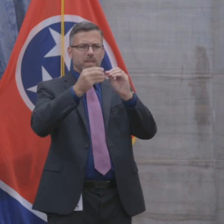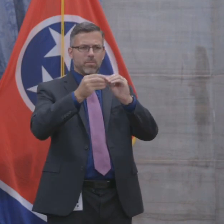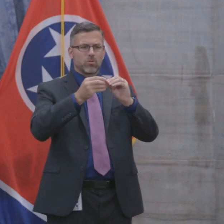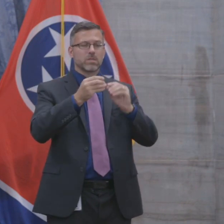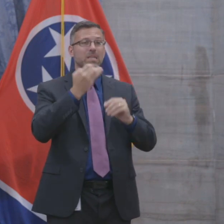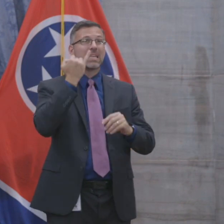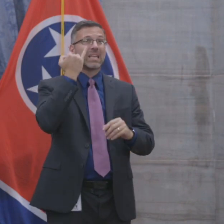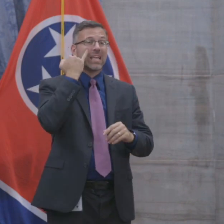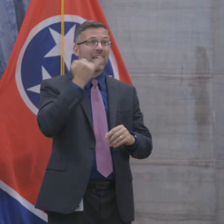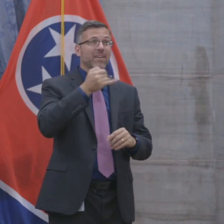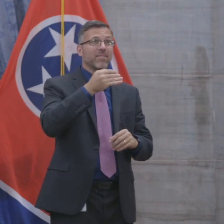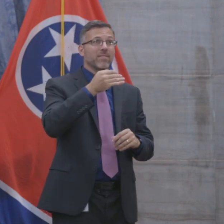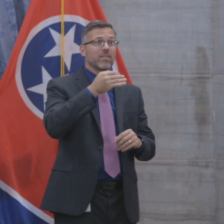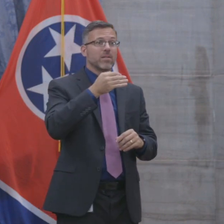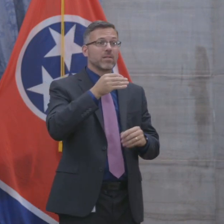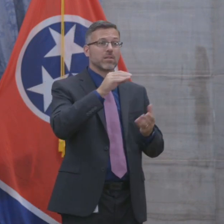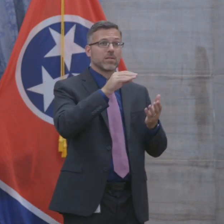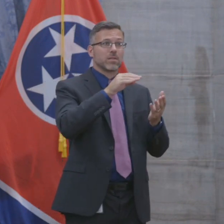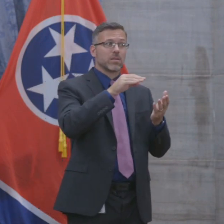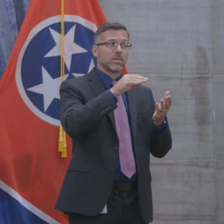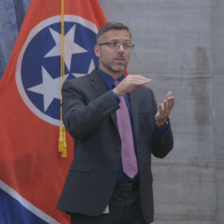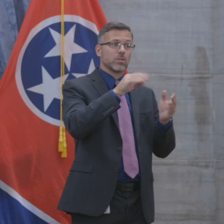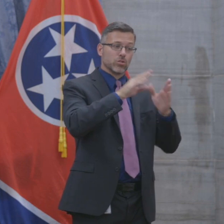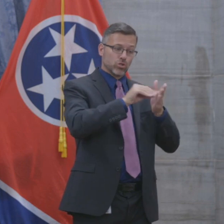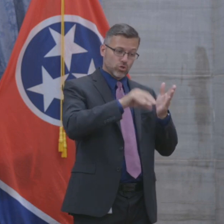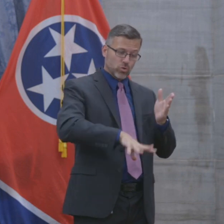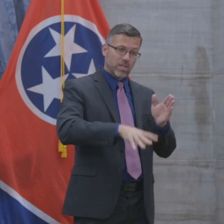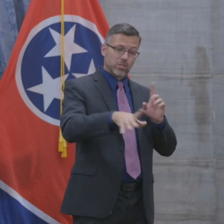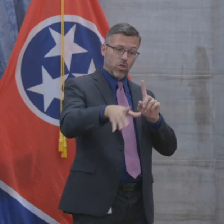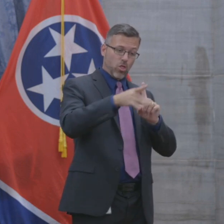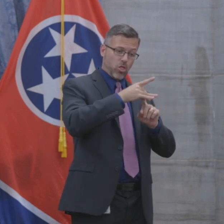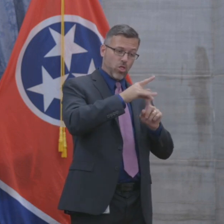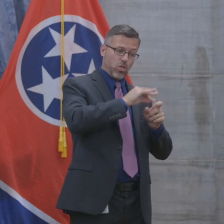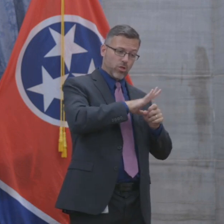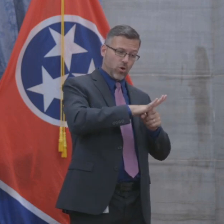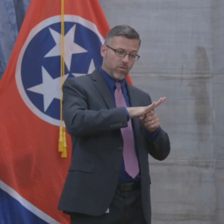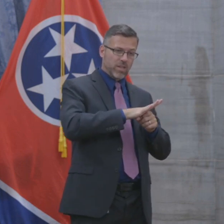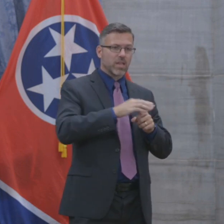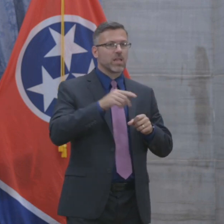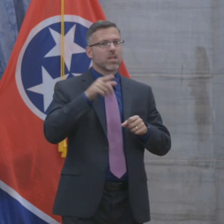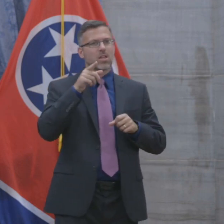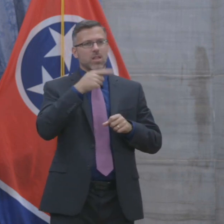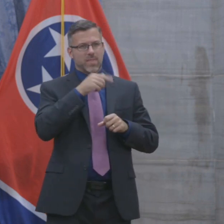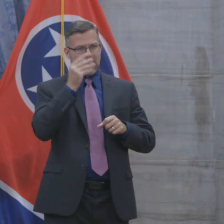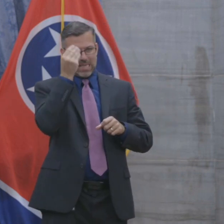that data. The people that need to know specifically what's happening in a school do. But we want to provide I a greater